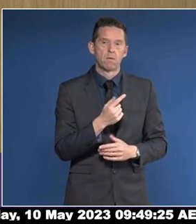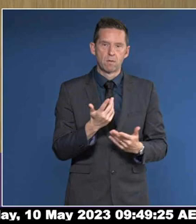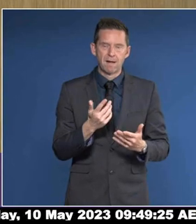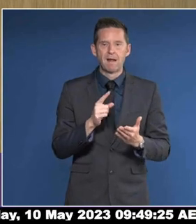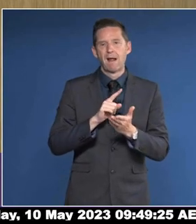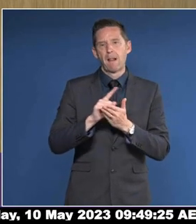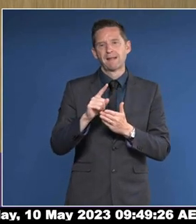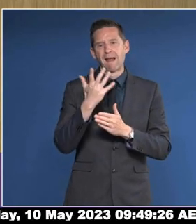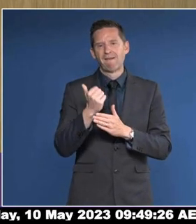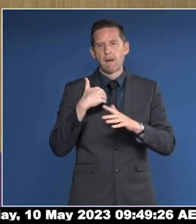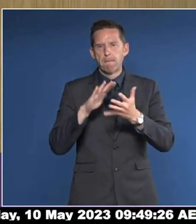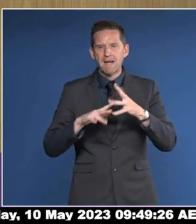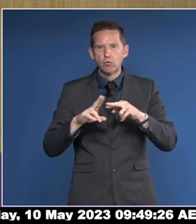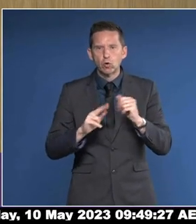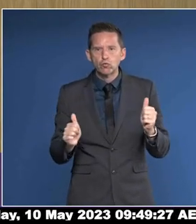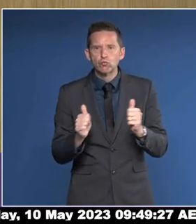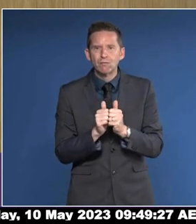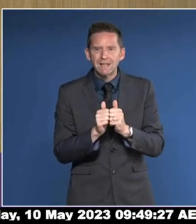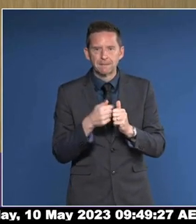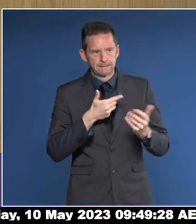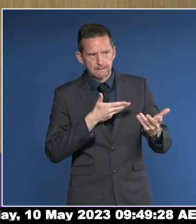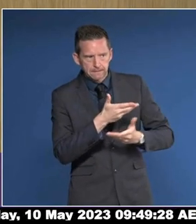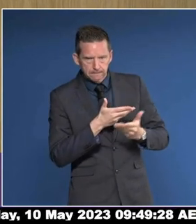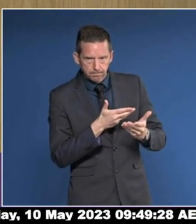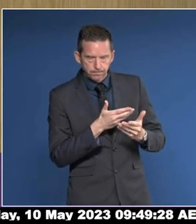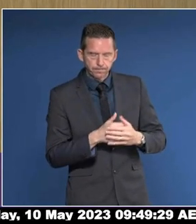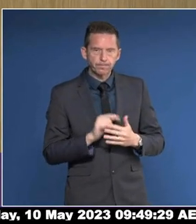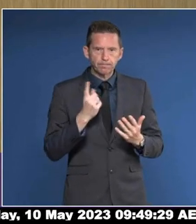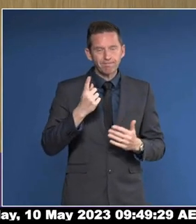agreement with opened, but acknowledging that these were children in need of